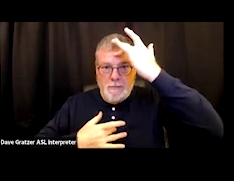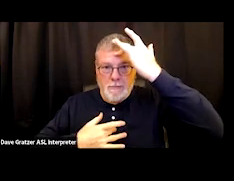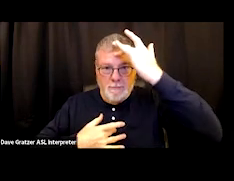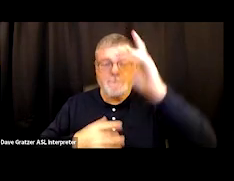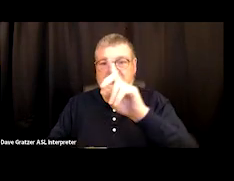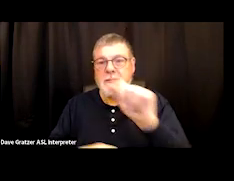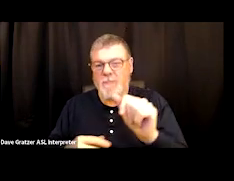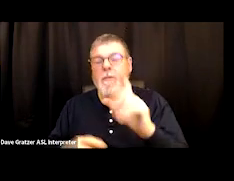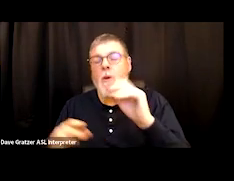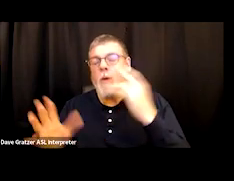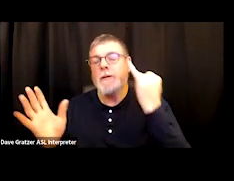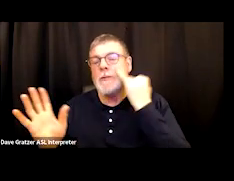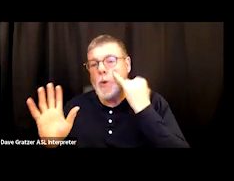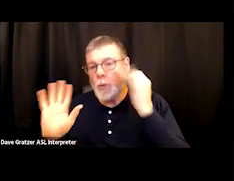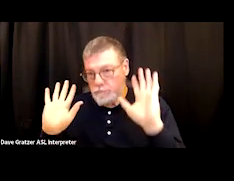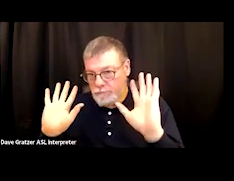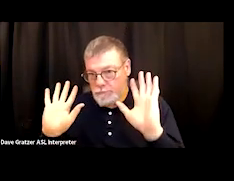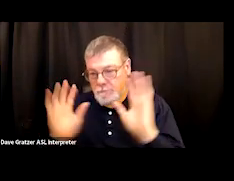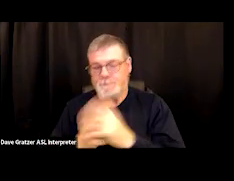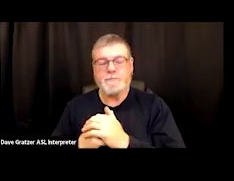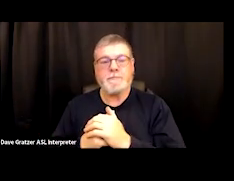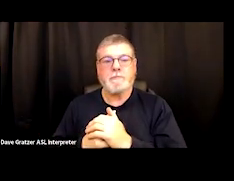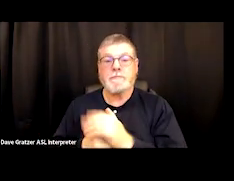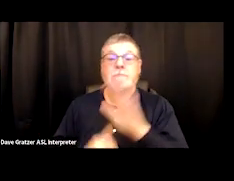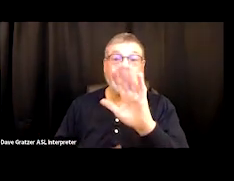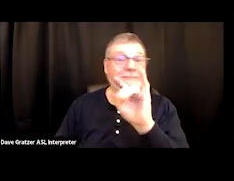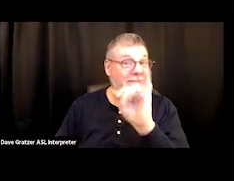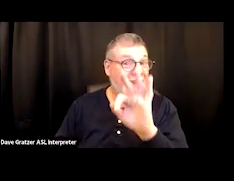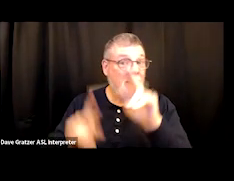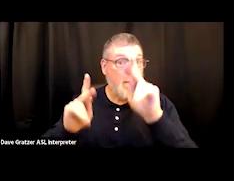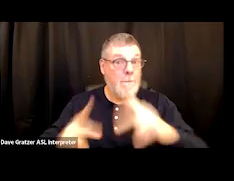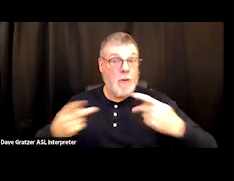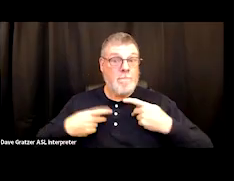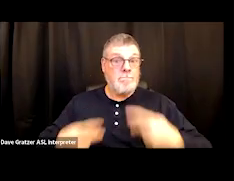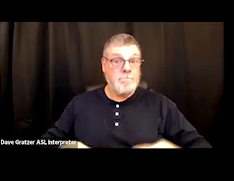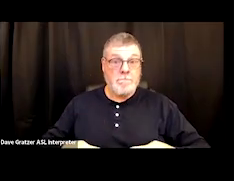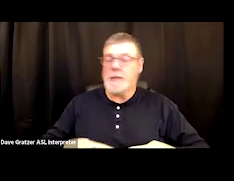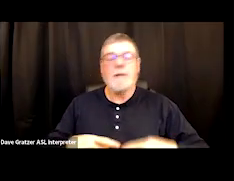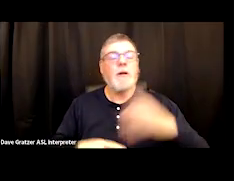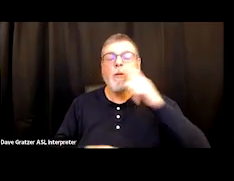or alleged mental health disability. So if a person only has a physical health condition, they're not gonna be evaluating